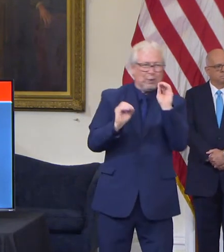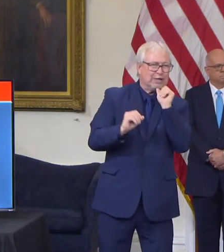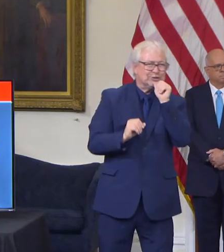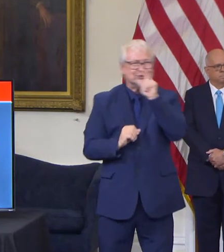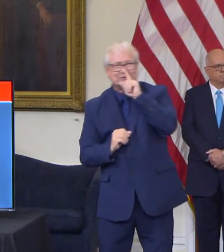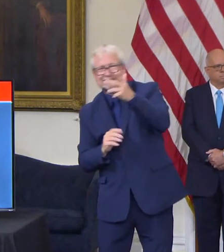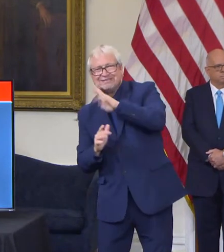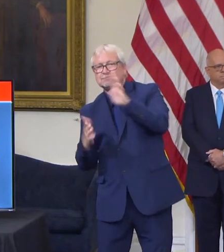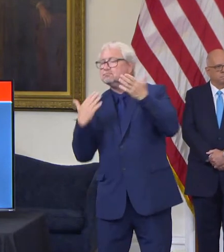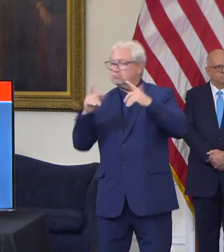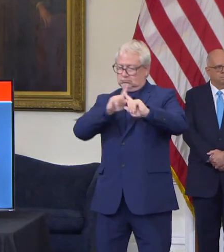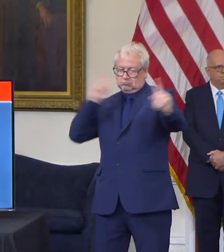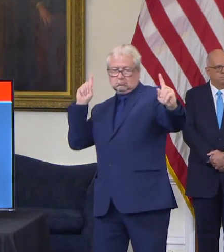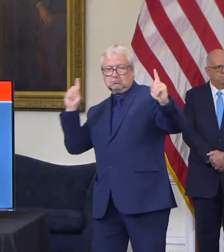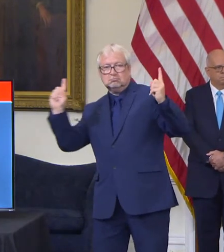If you aren't yet vaccinated, play it safe; wear a mask.